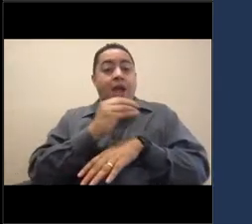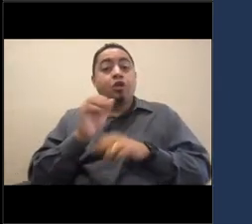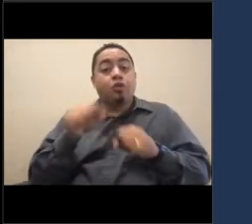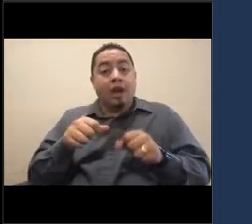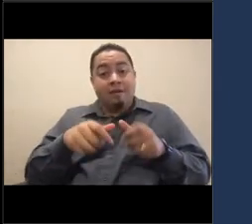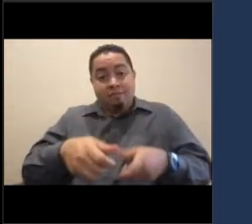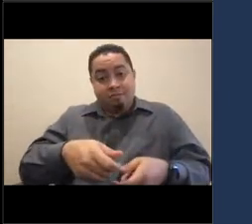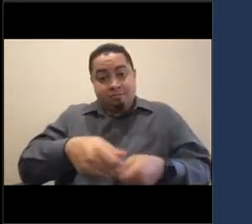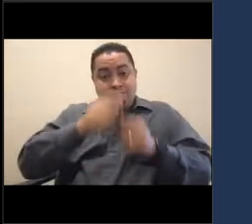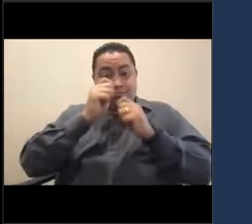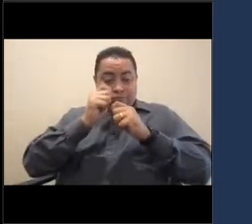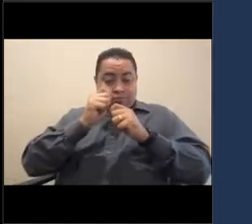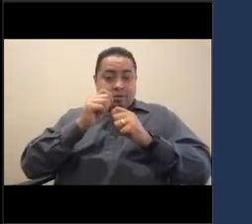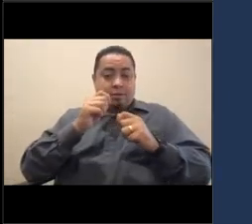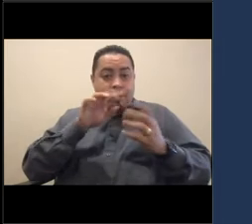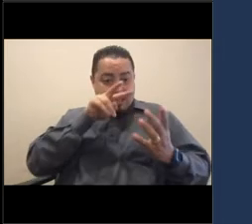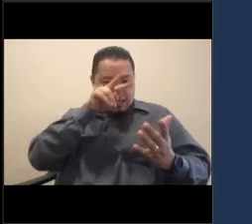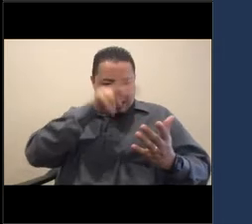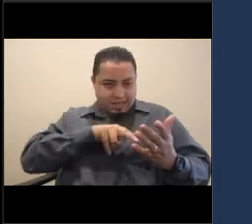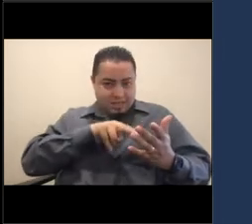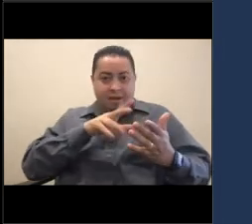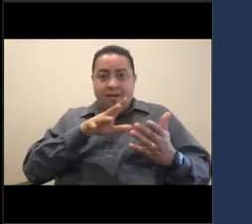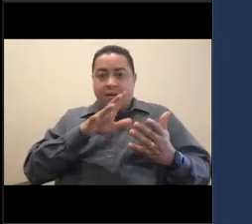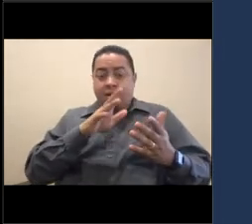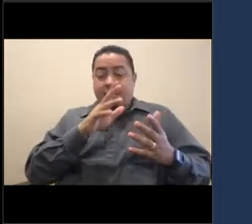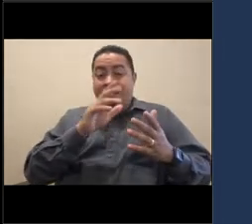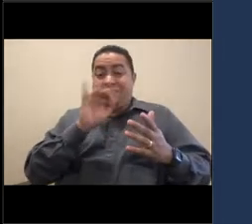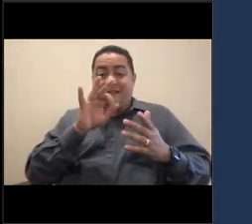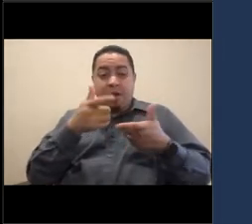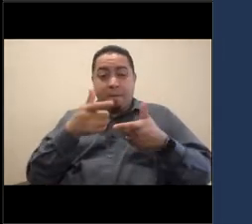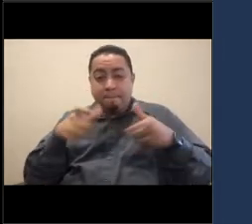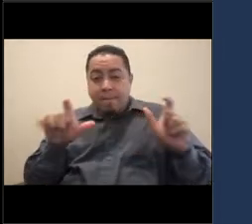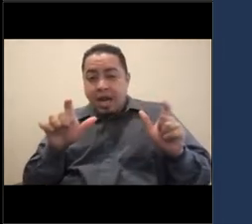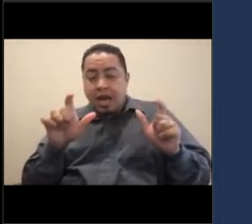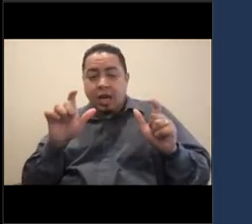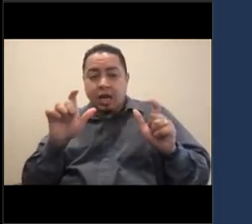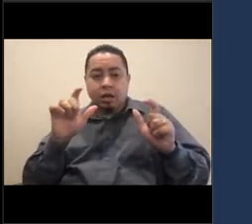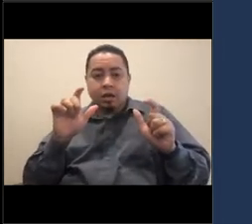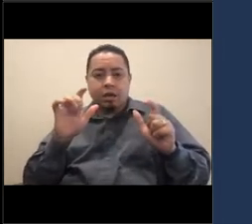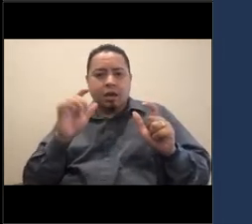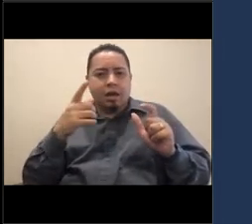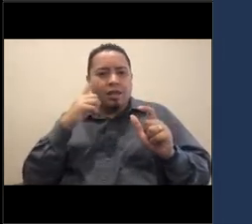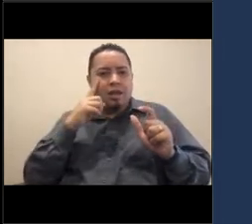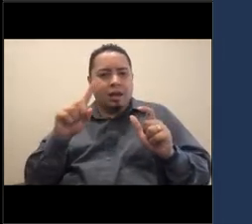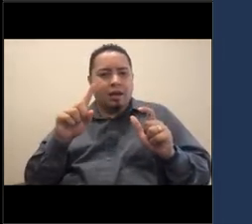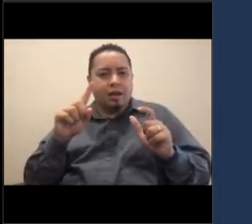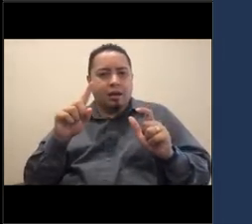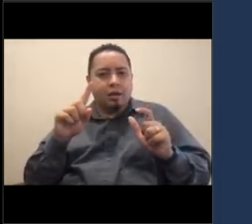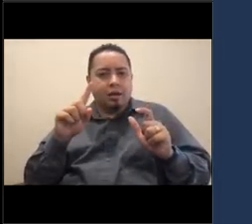but it also has to do with how many, you know, there's, I believe, and Ashley correct me if I'm wrong. I believe in Lake Champlain, it's two late trout per day.